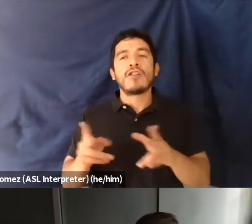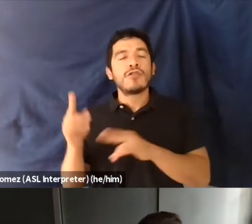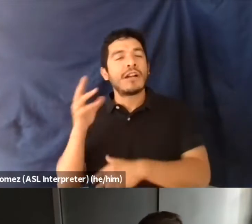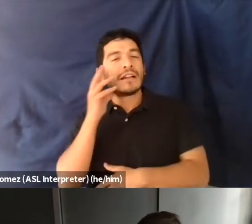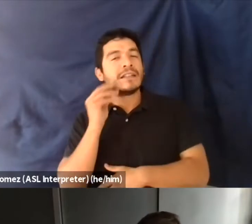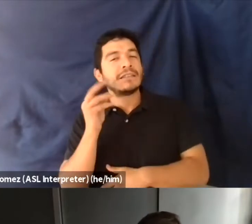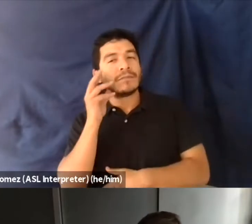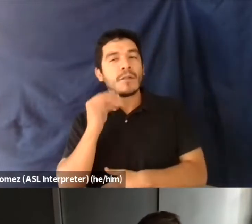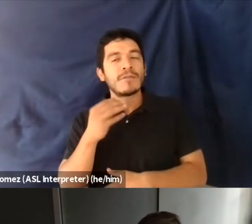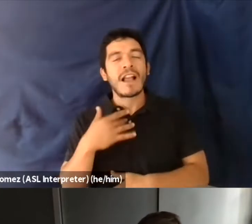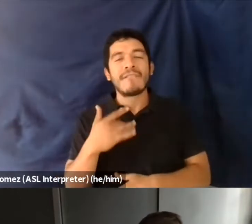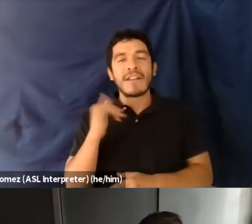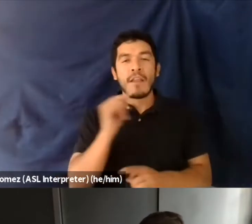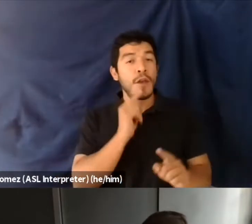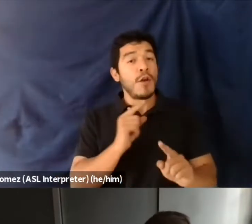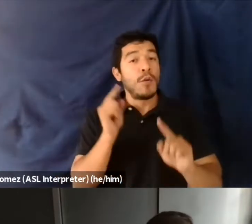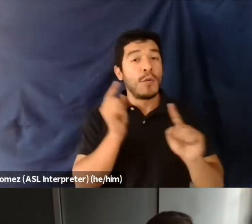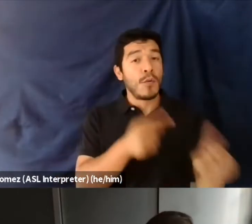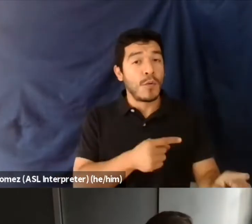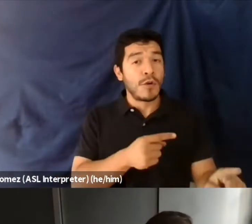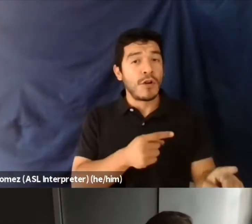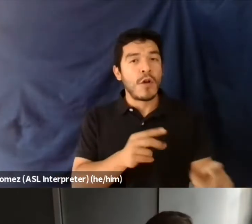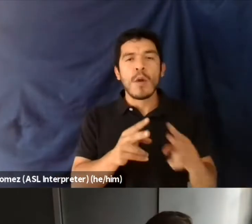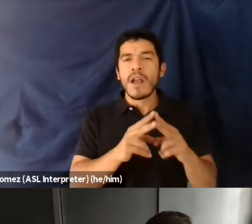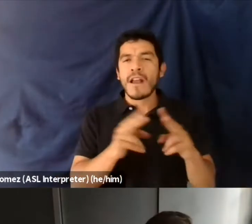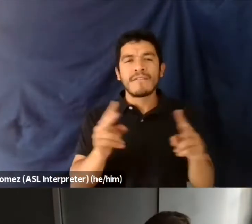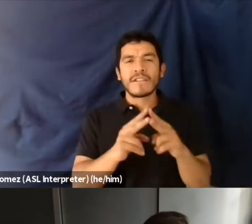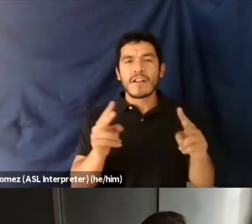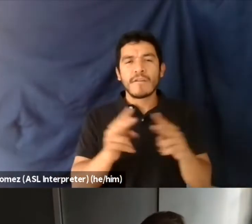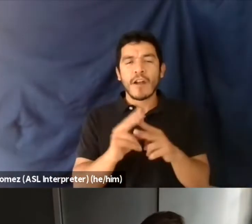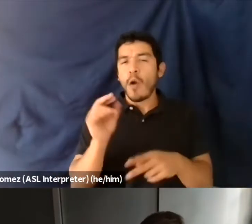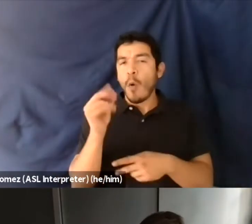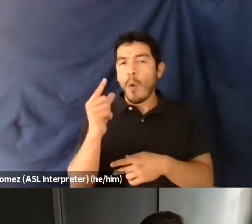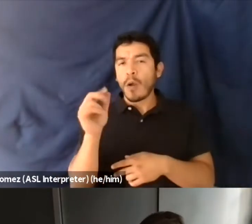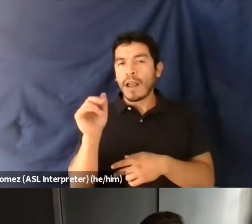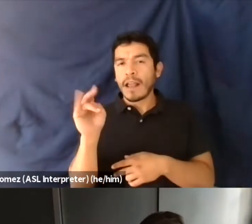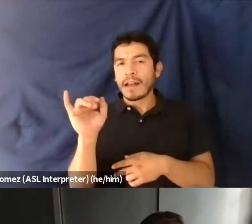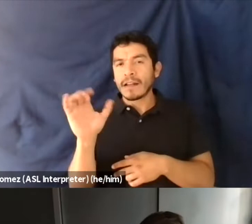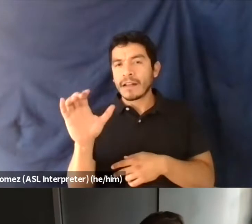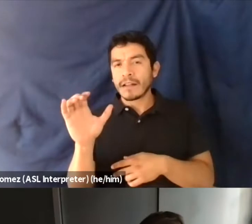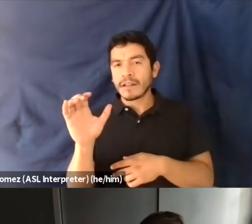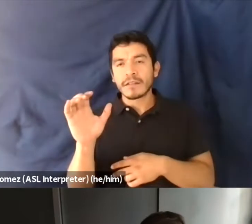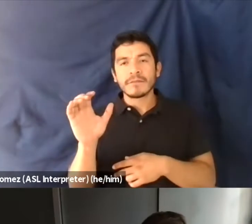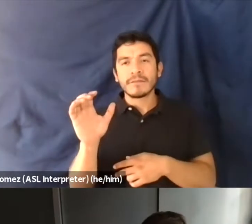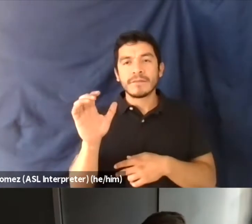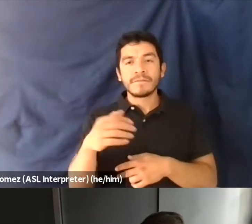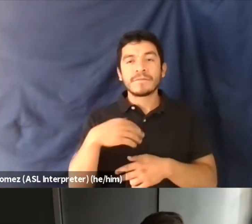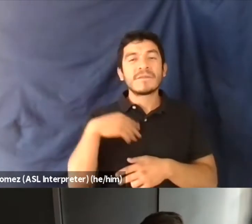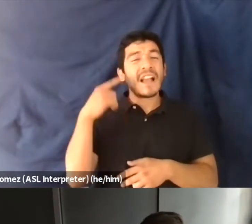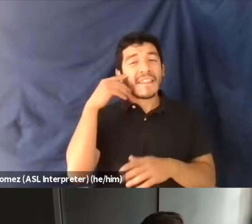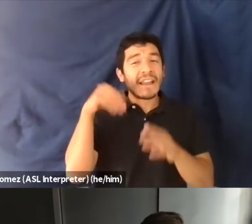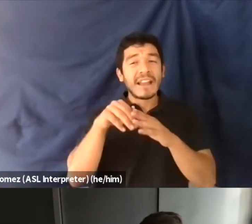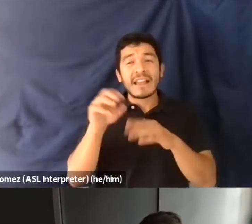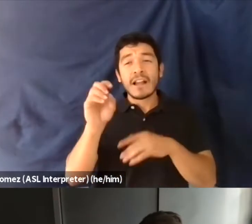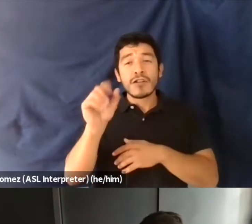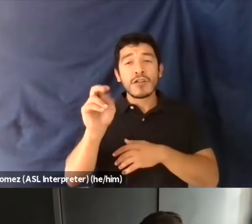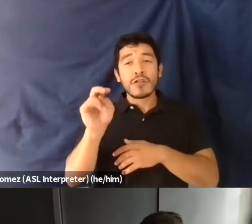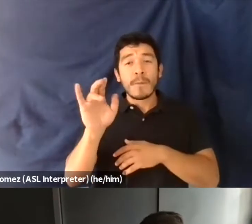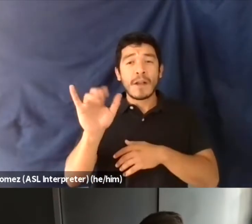of operations was incredibly organic. I think again, a lot of times in a documentary edit, I mean, it's always kind of discovery based,